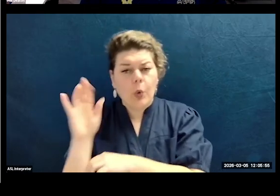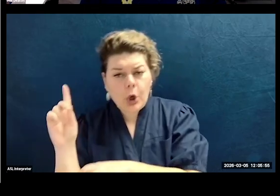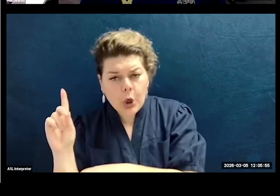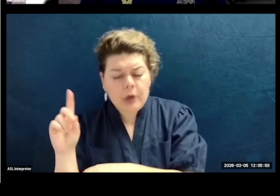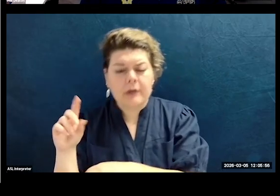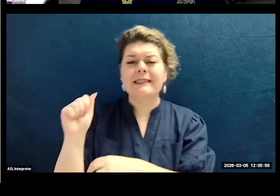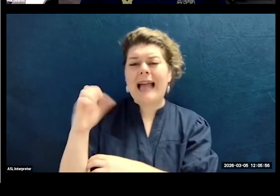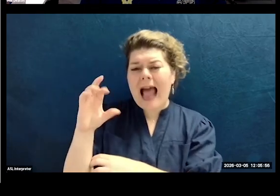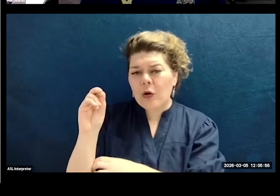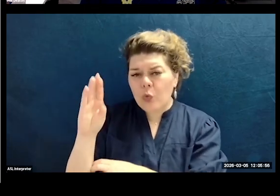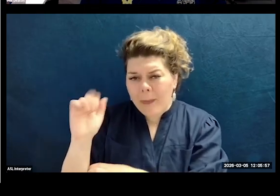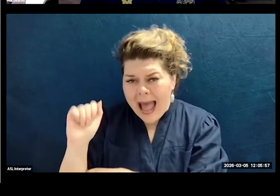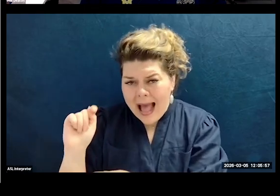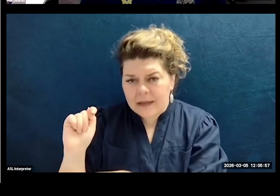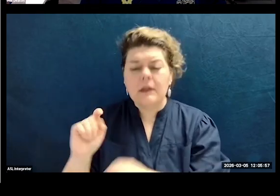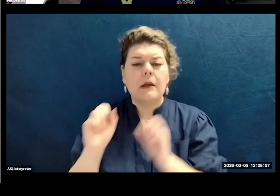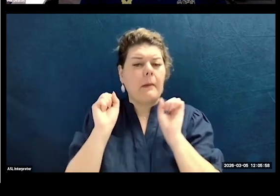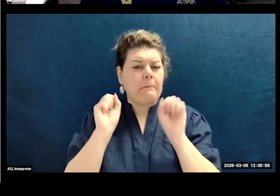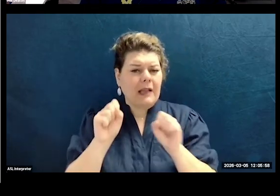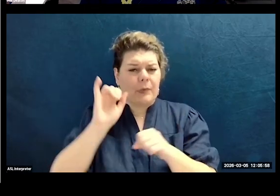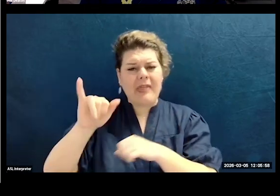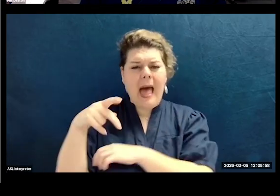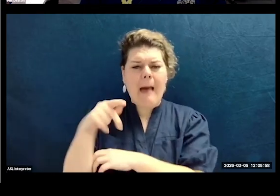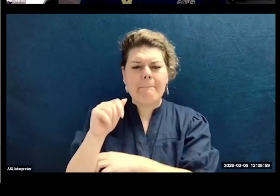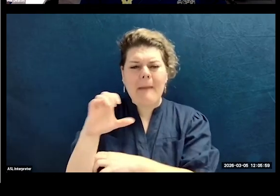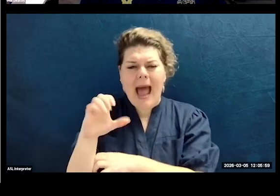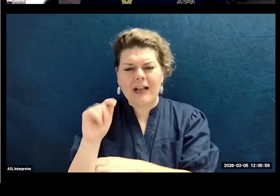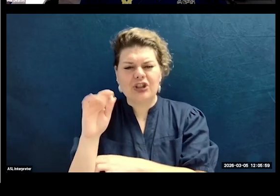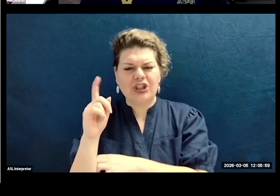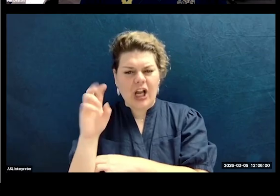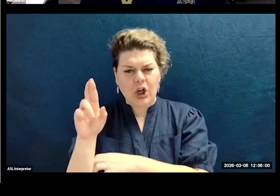and potentially the PAC checker tool. We're gonna be doing some step-by-step guidance